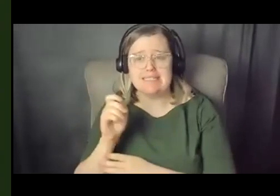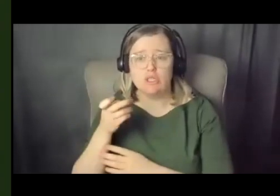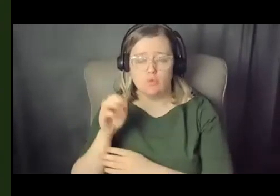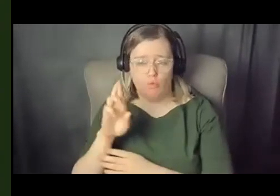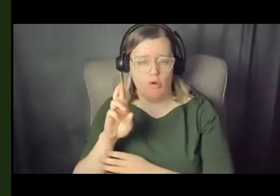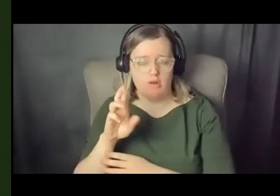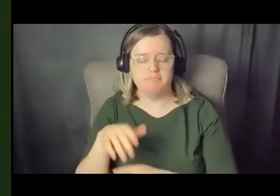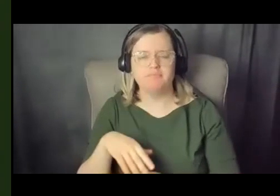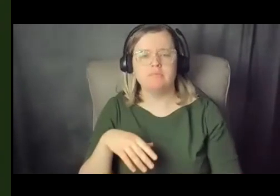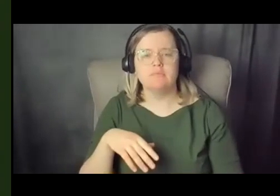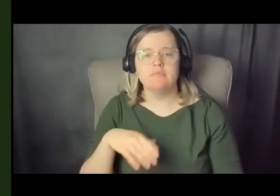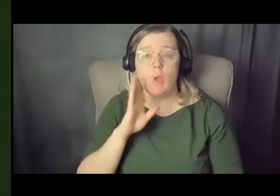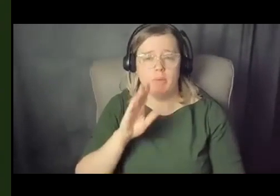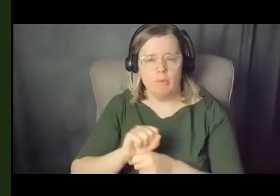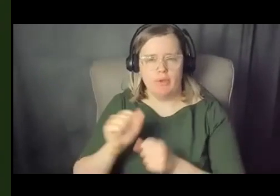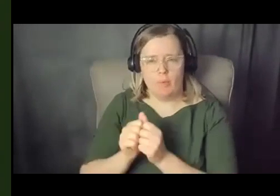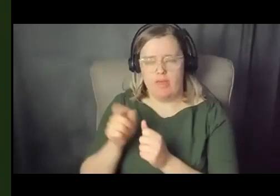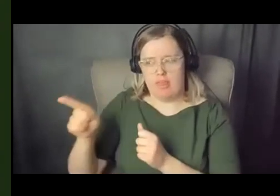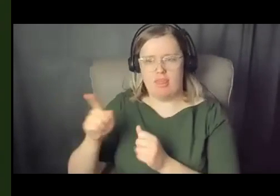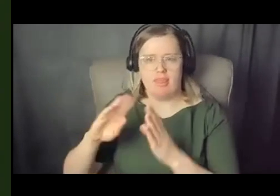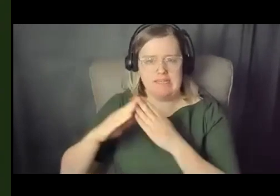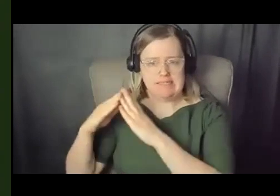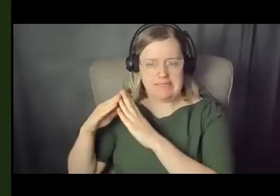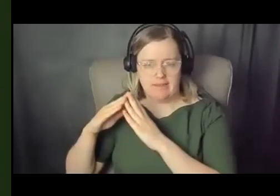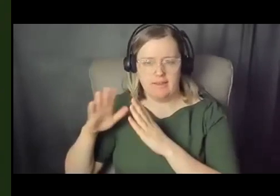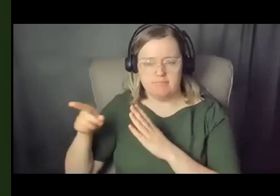Bellevue's -- with the City of Bellevue, using their well-kept